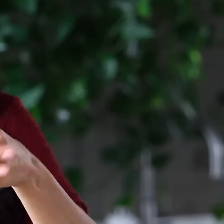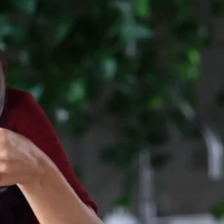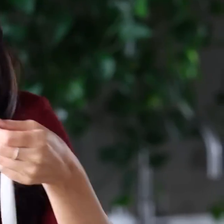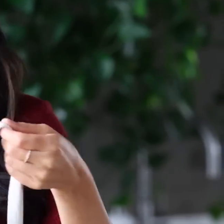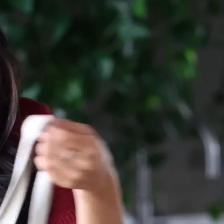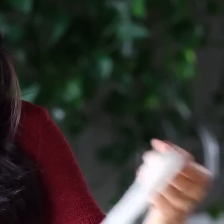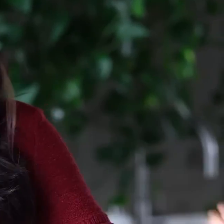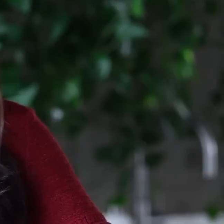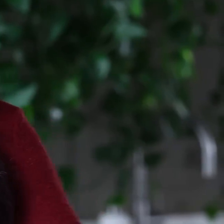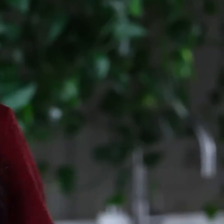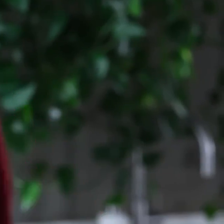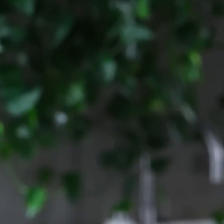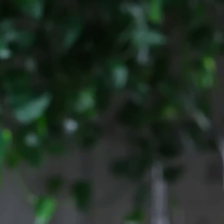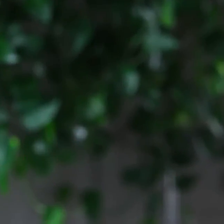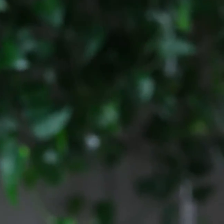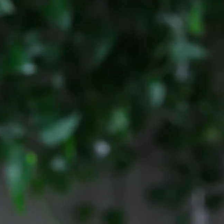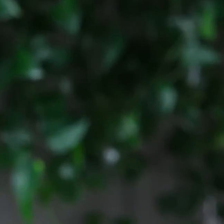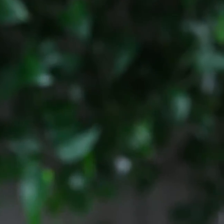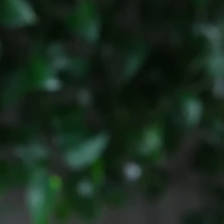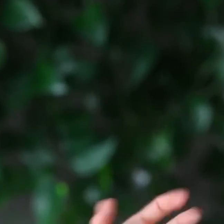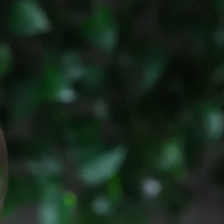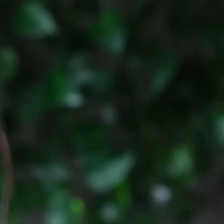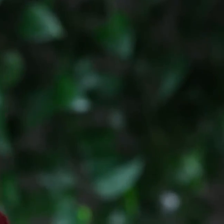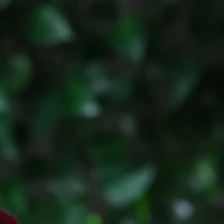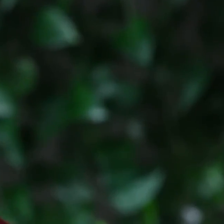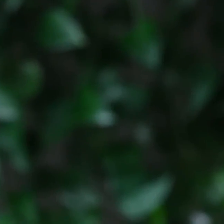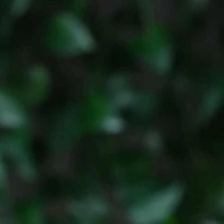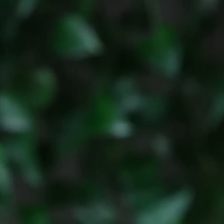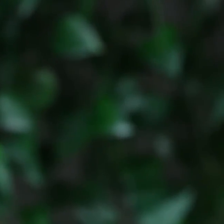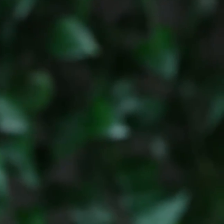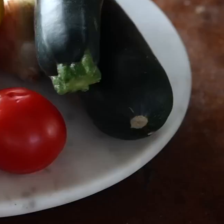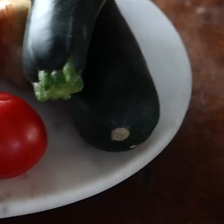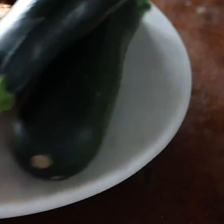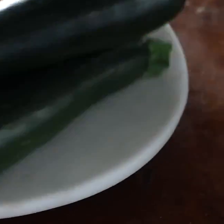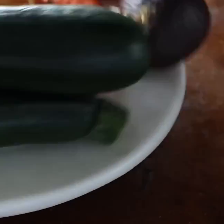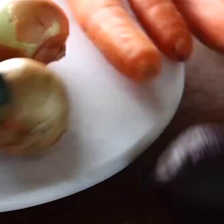we'll be making ten meals in total with the things that we've prepped.